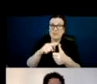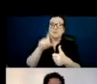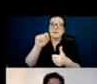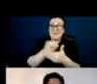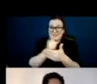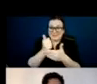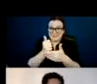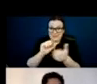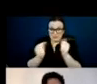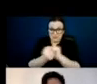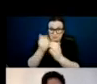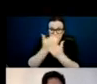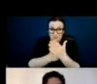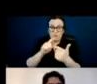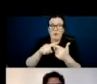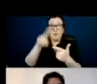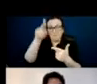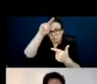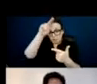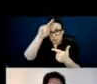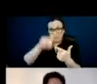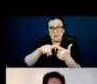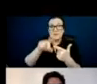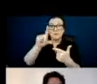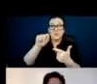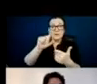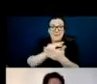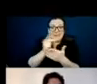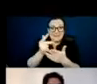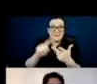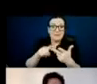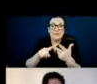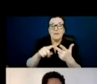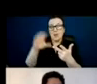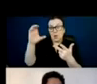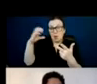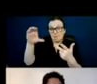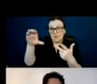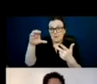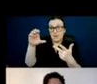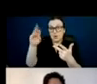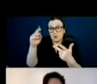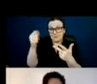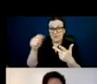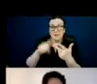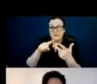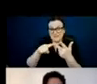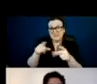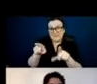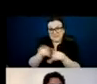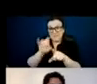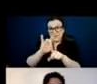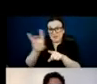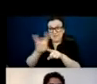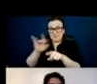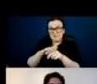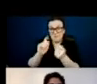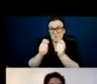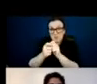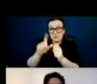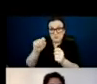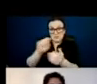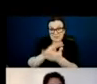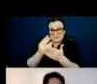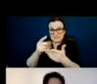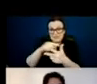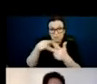then Peru in 2018 and Colombia did a similar reform in 2019, all those three countries, and